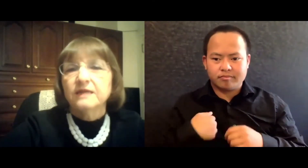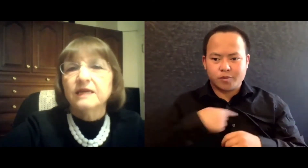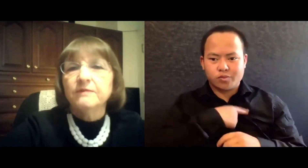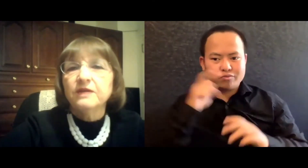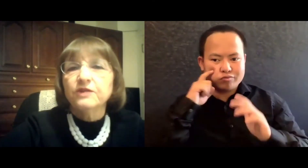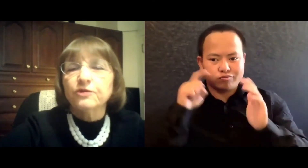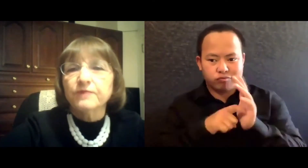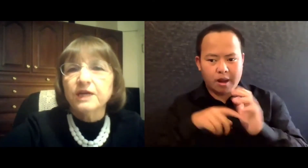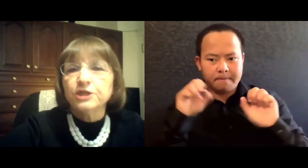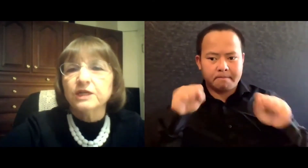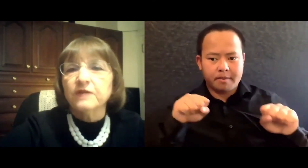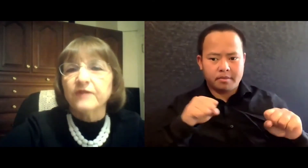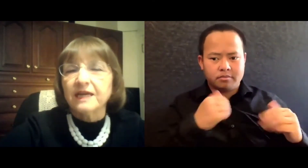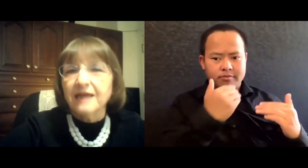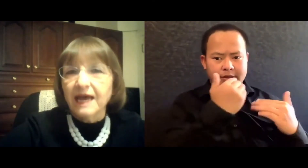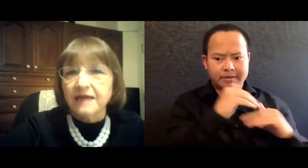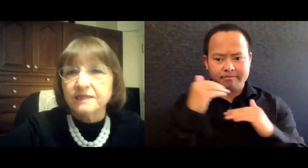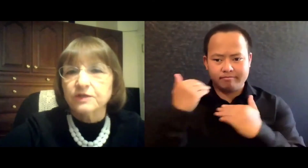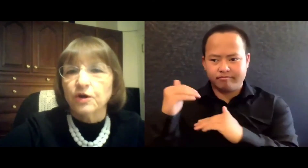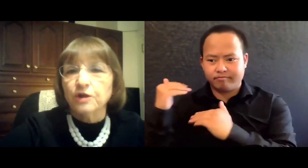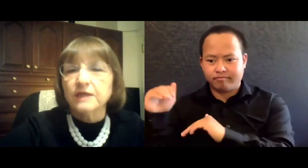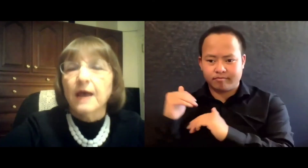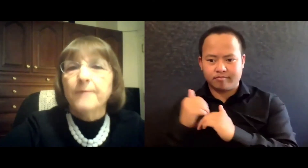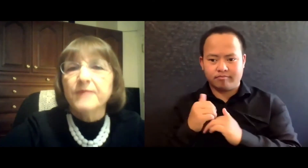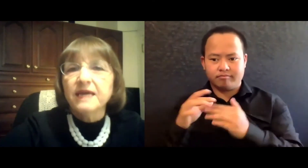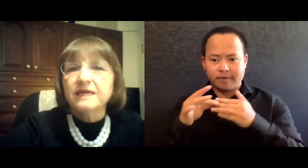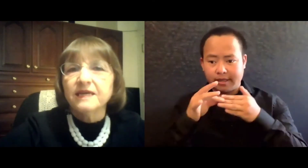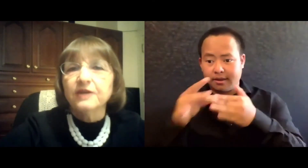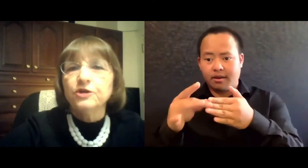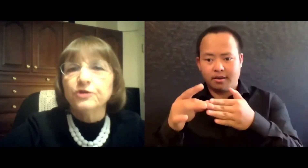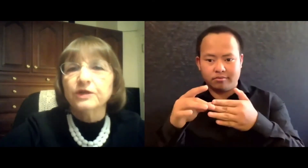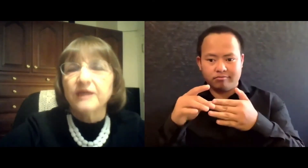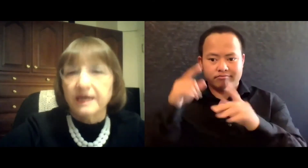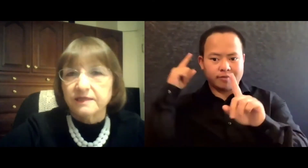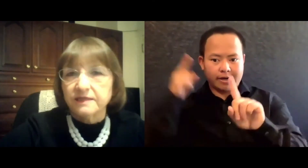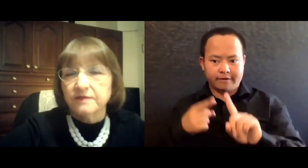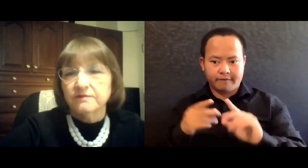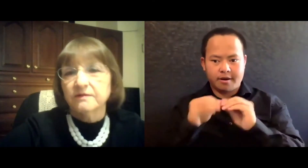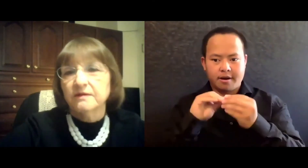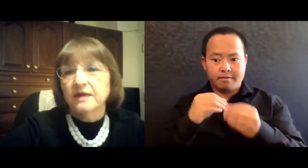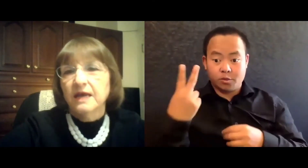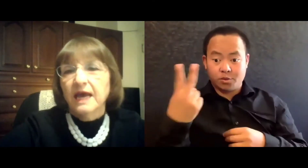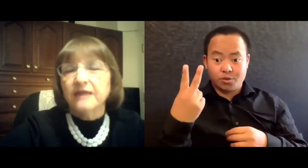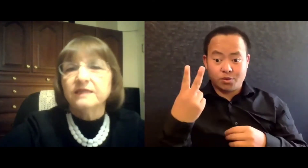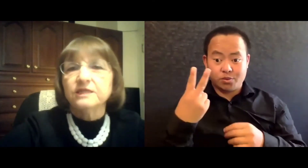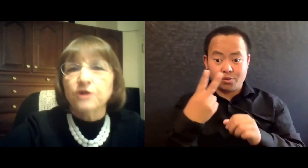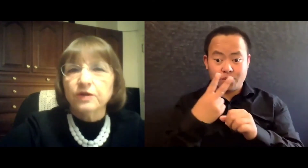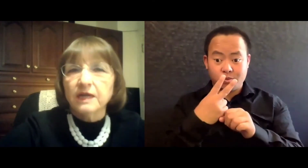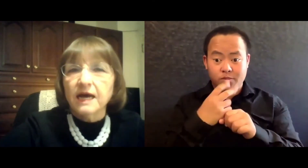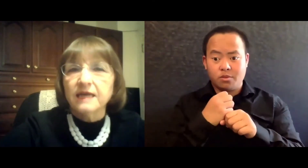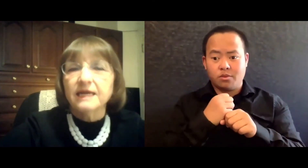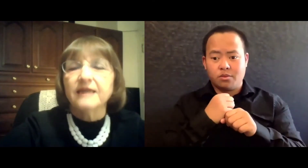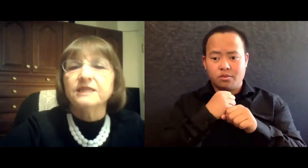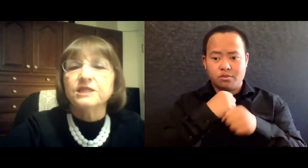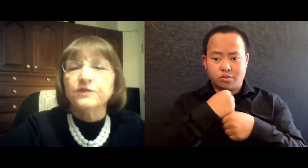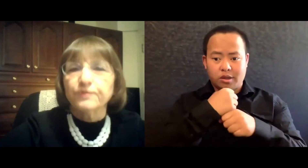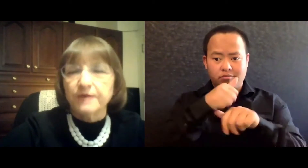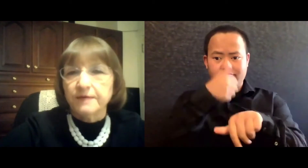namely the creation of a class called 'Making Your Case.' And it is online and it is free.